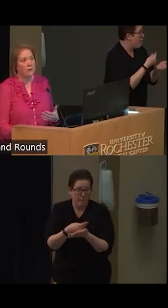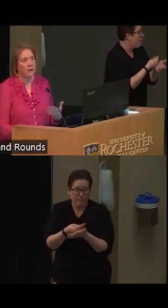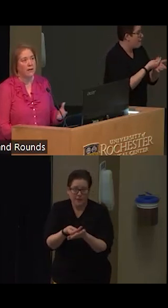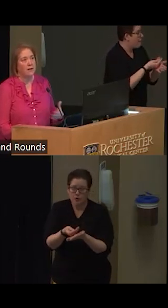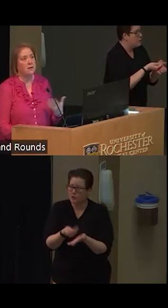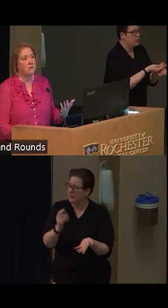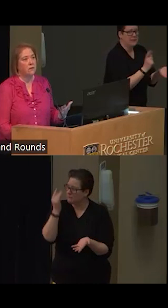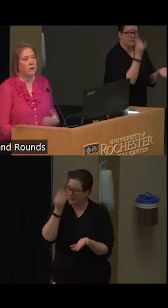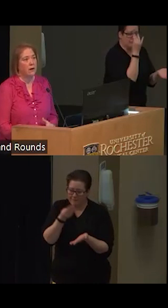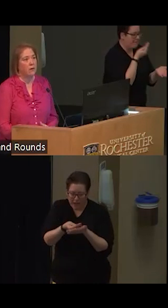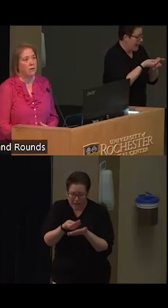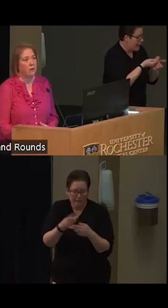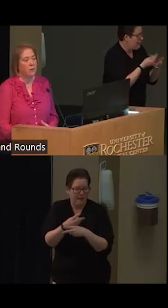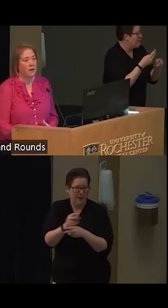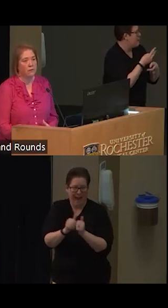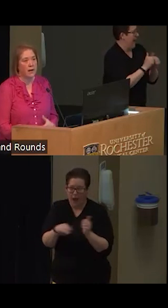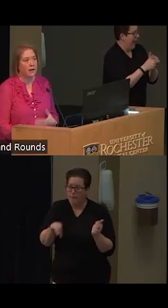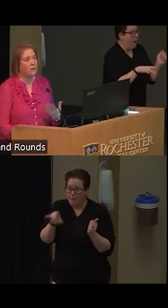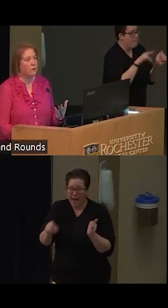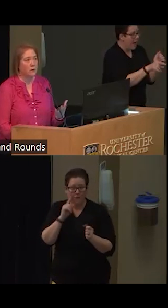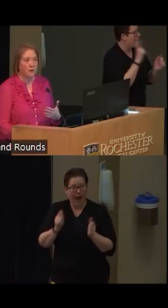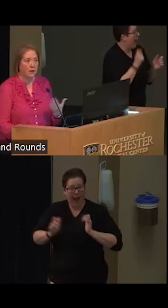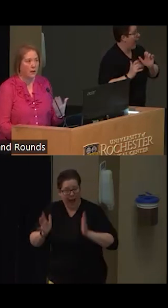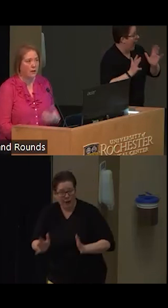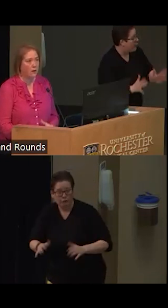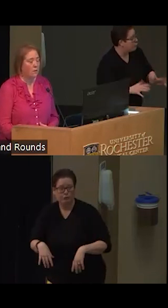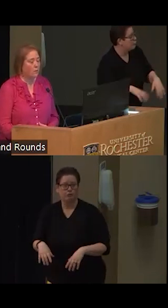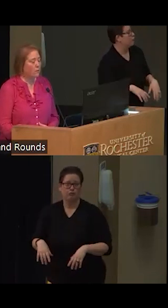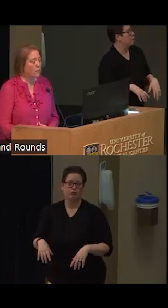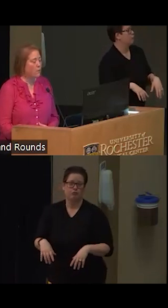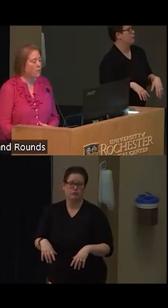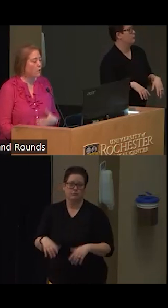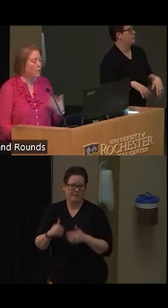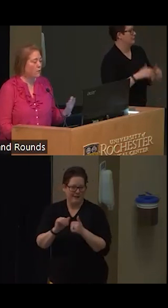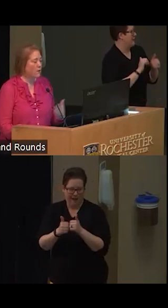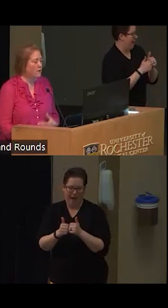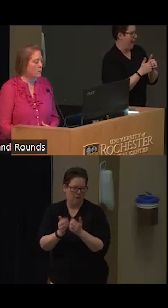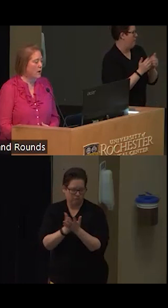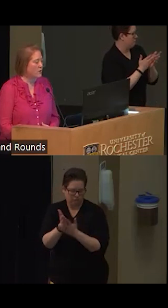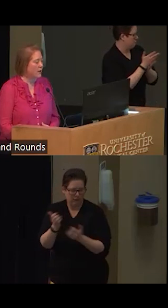think finances and figure out how we were going to pay for the actors and move through this project